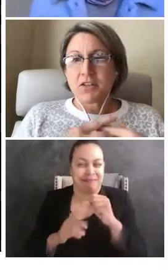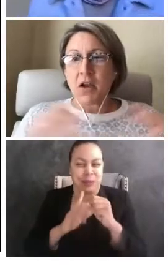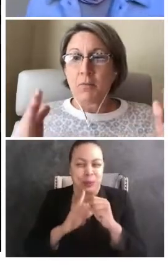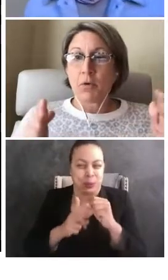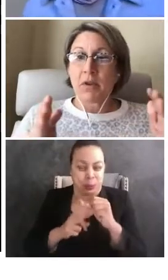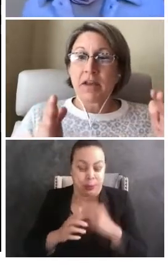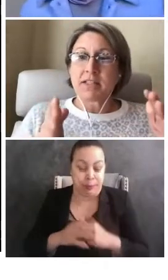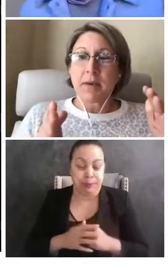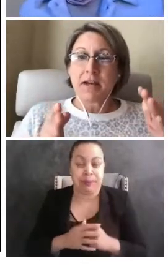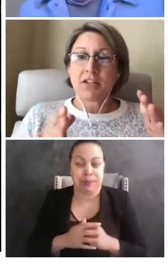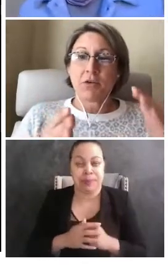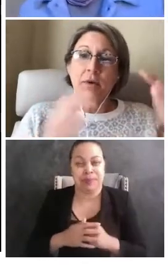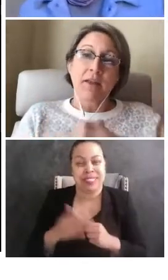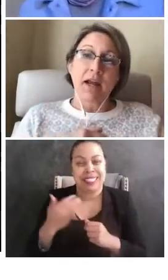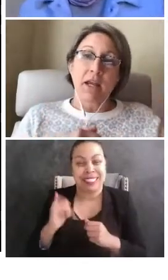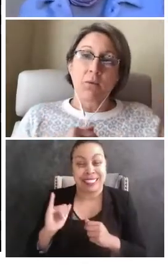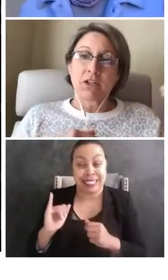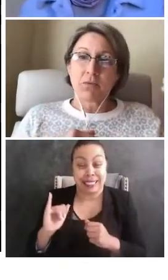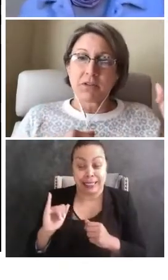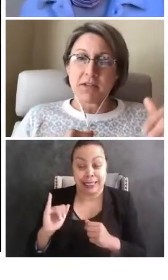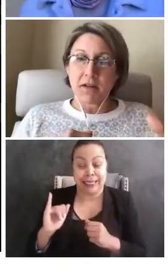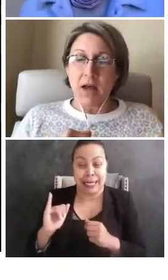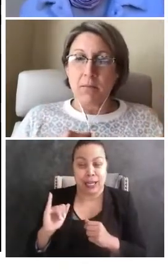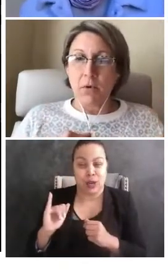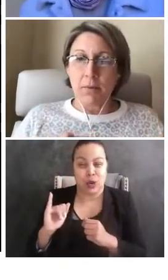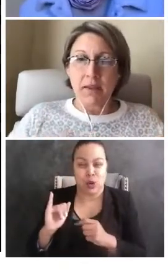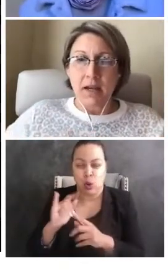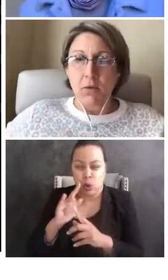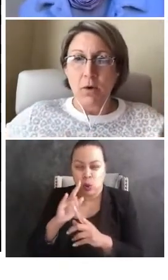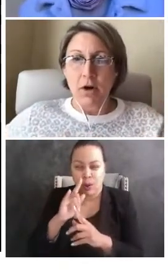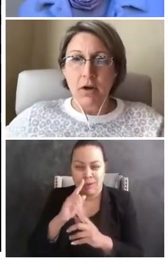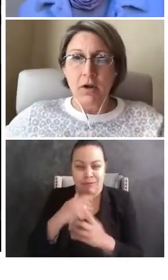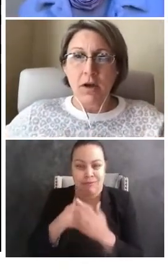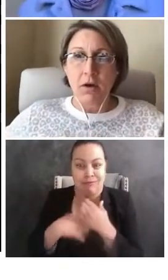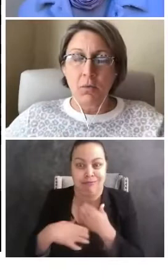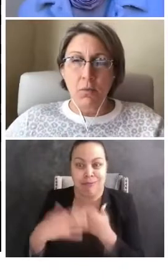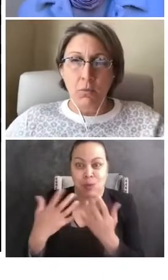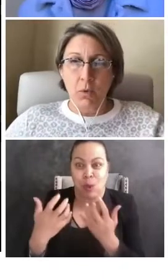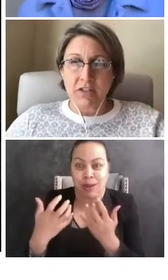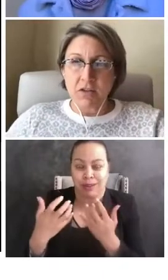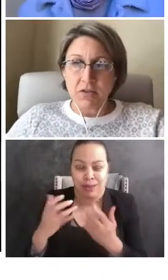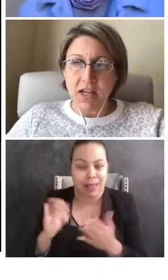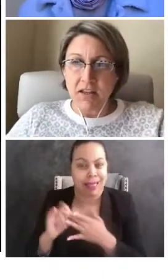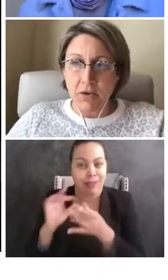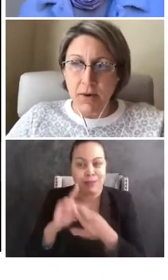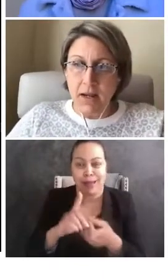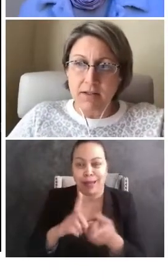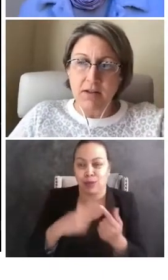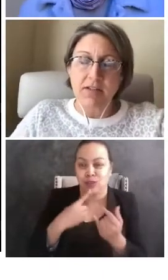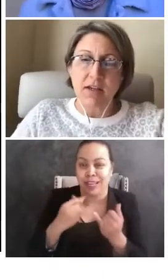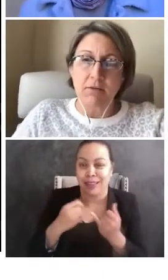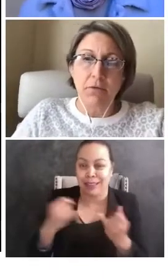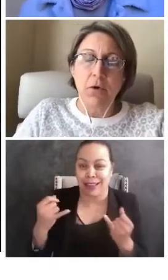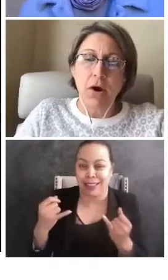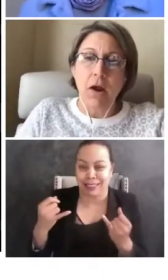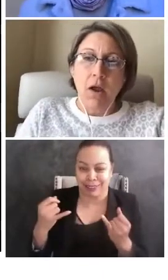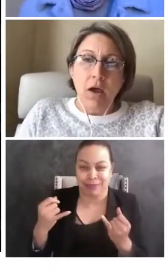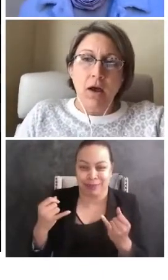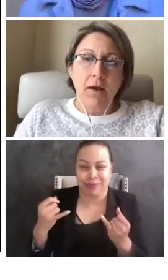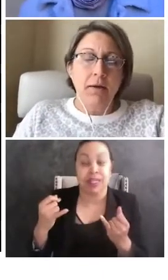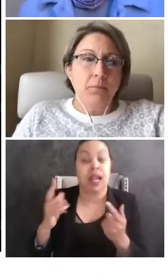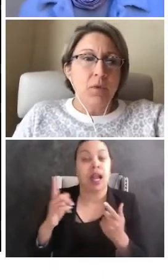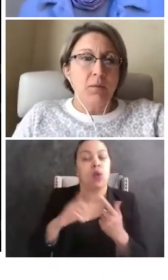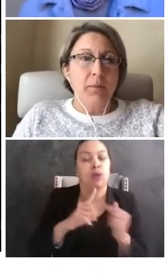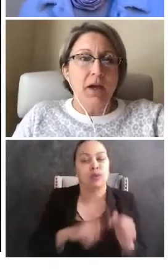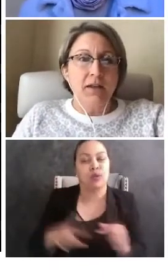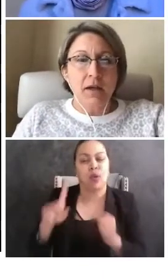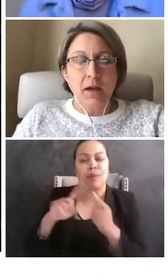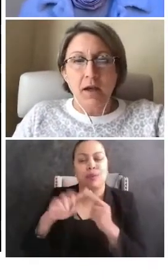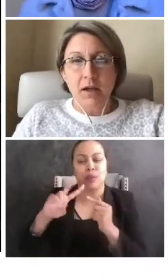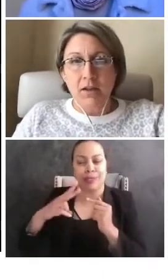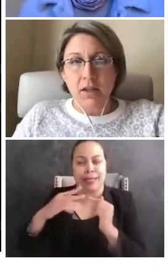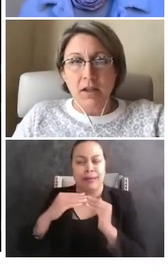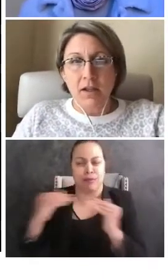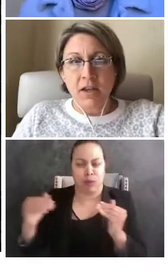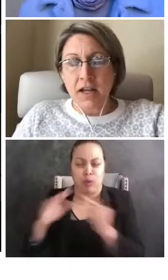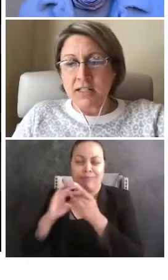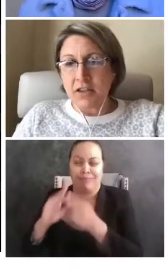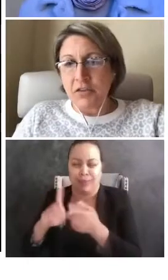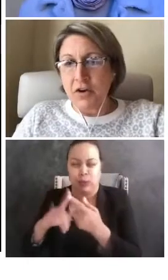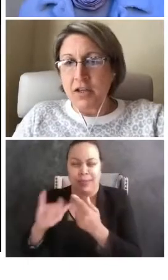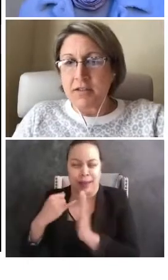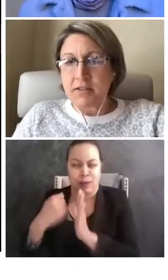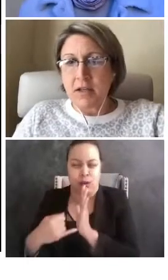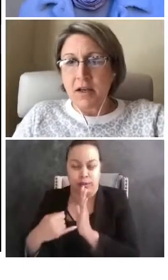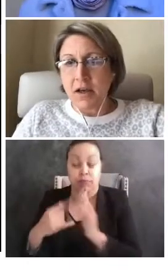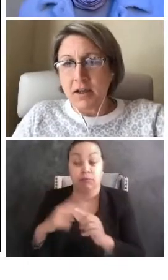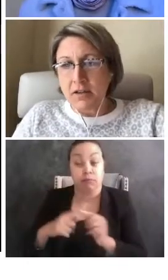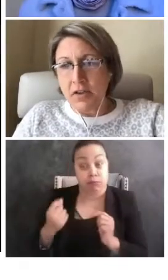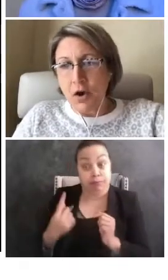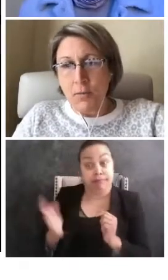Still Desirable relates back to redlining work, which we'll see more of.